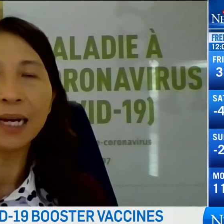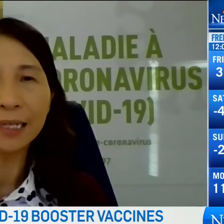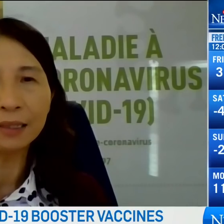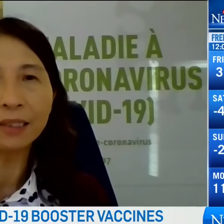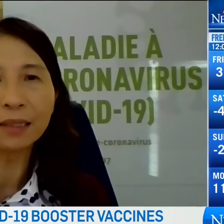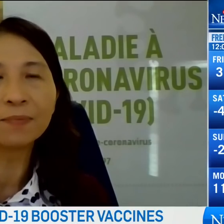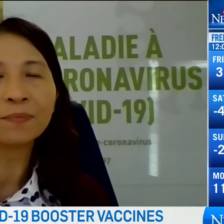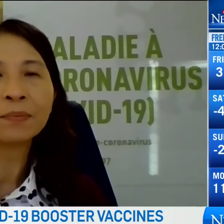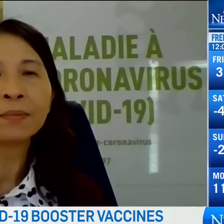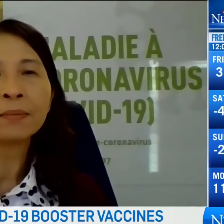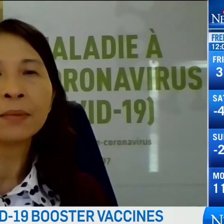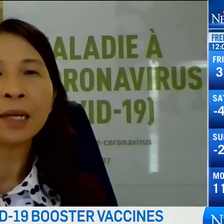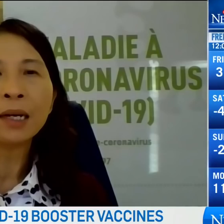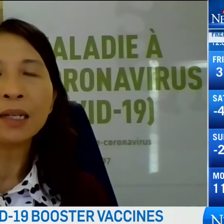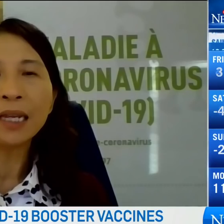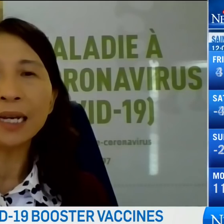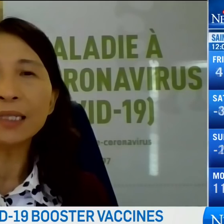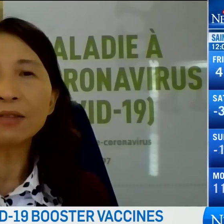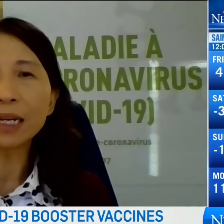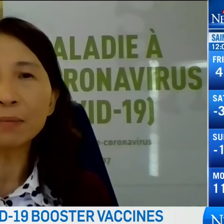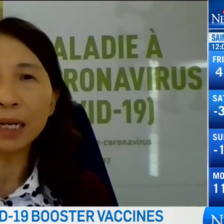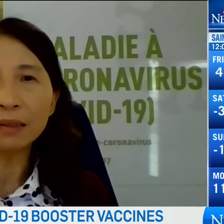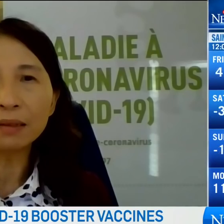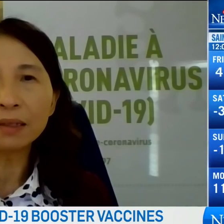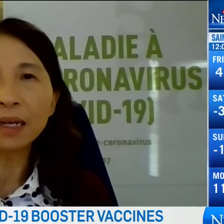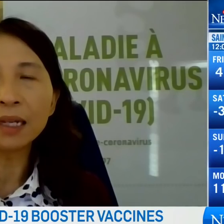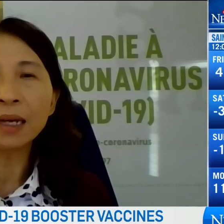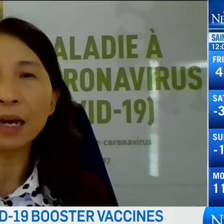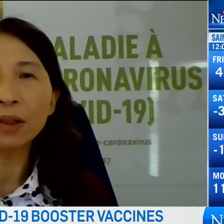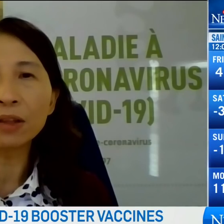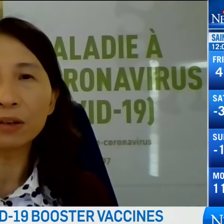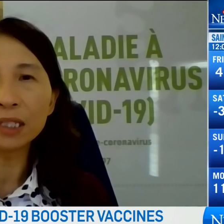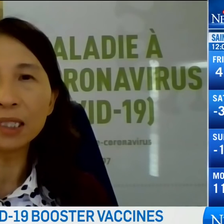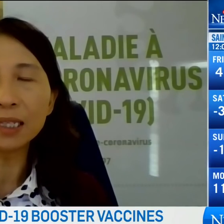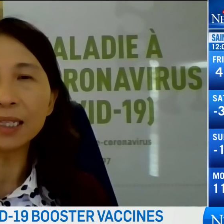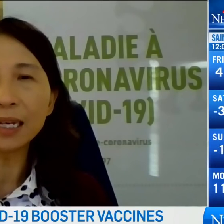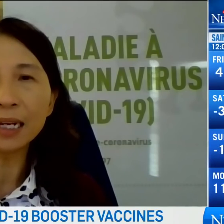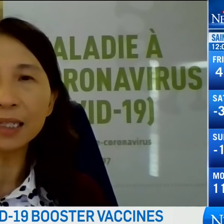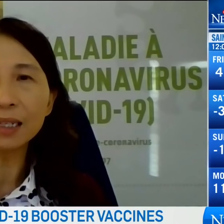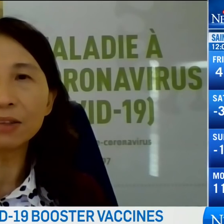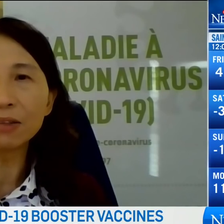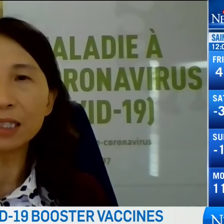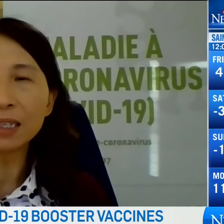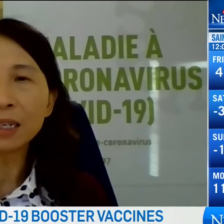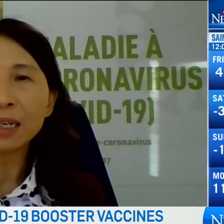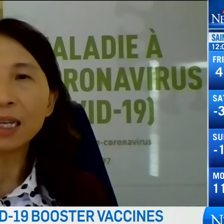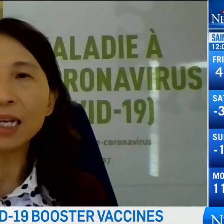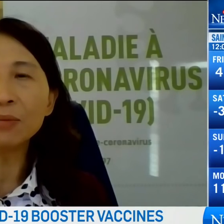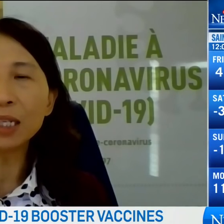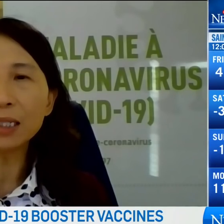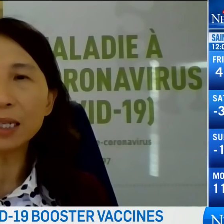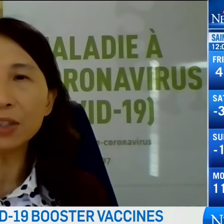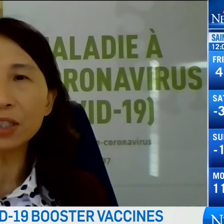USE OF mRNA COVID-19 VACCINES IN